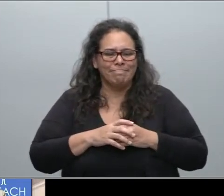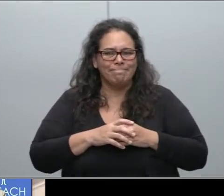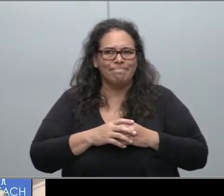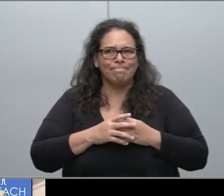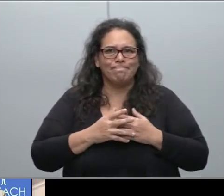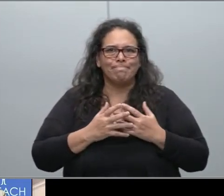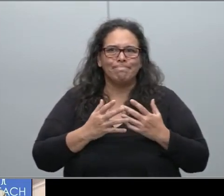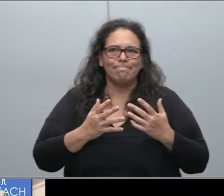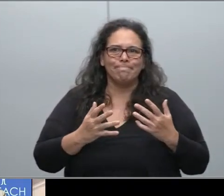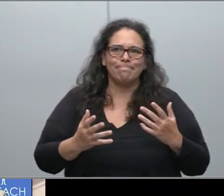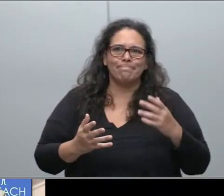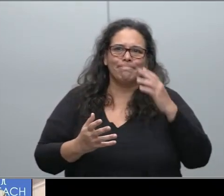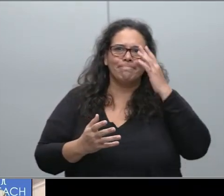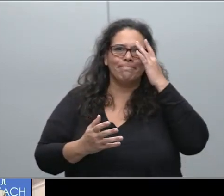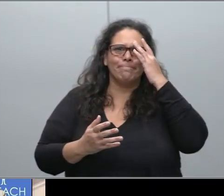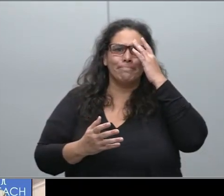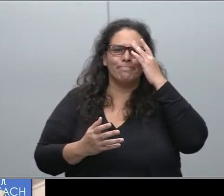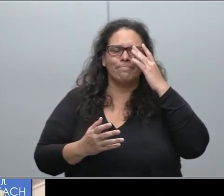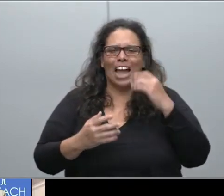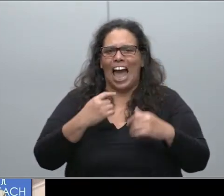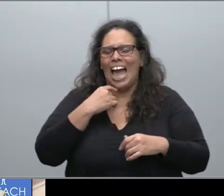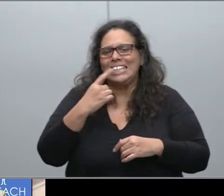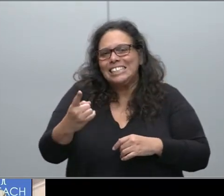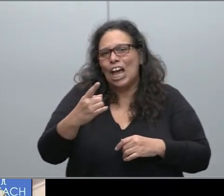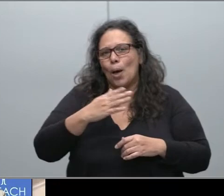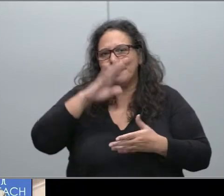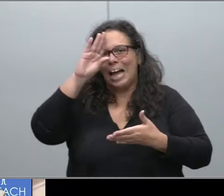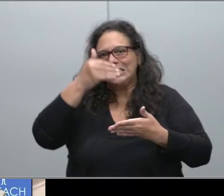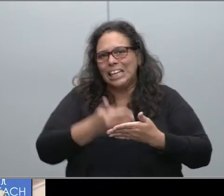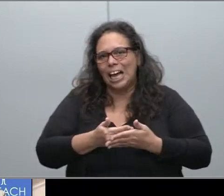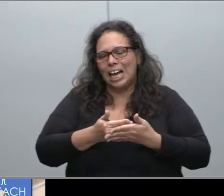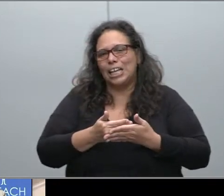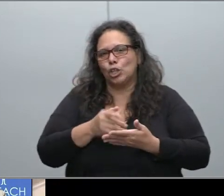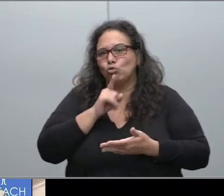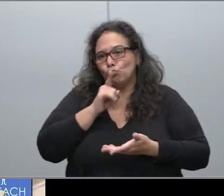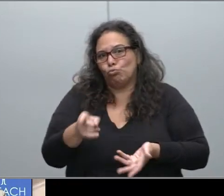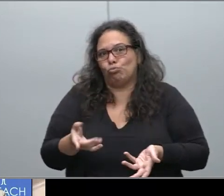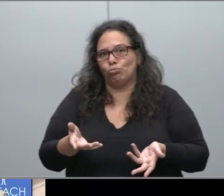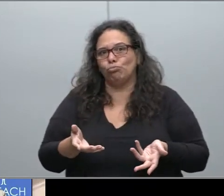Yay. Jen, we should probably also mention our next meeting is December 9th.